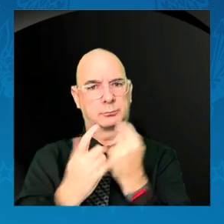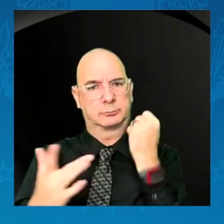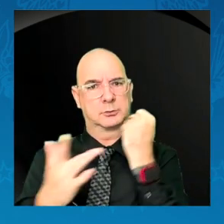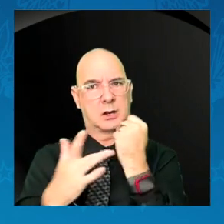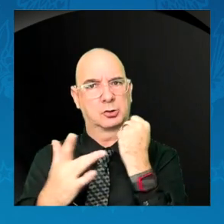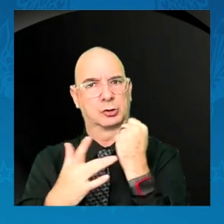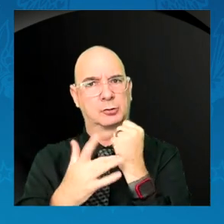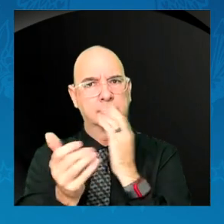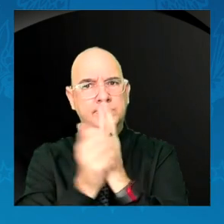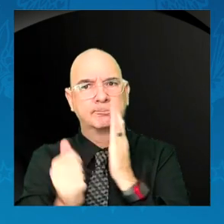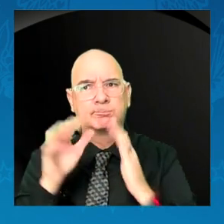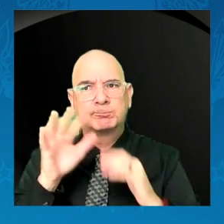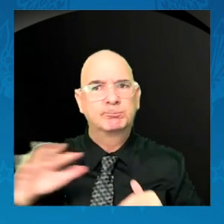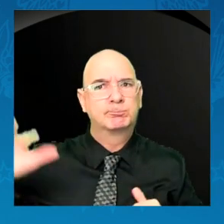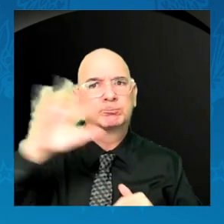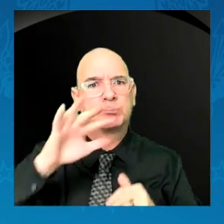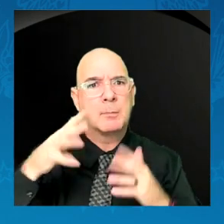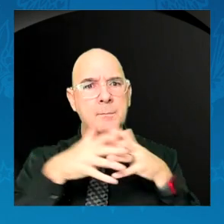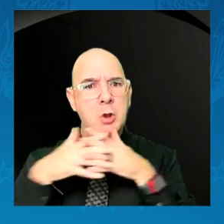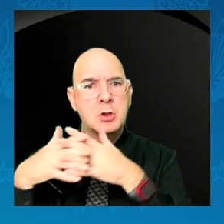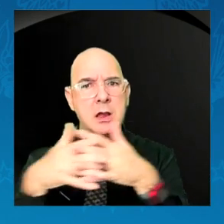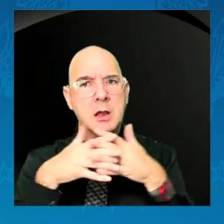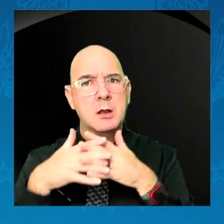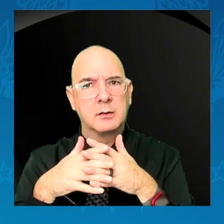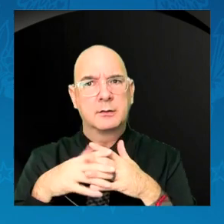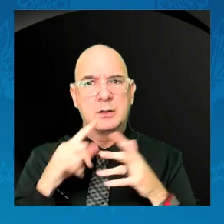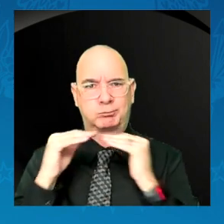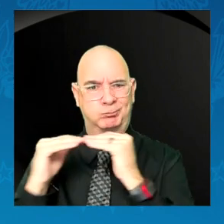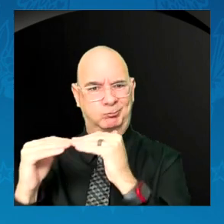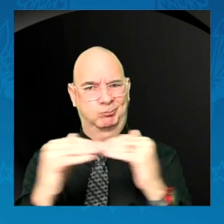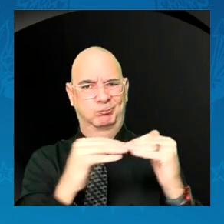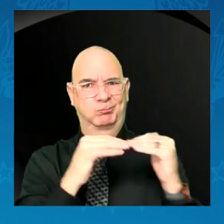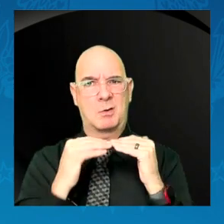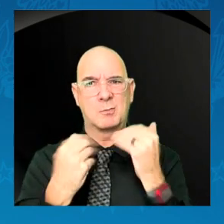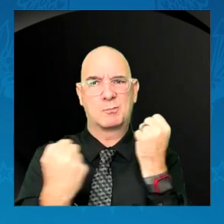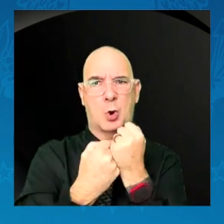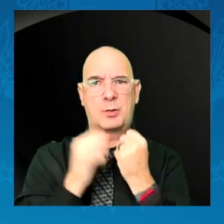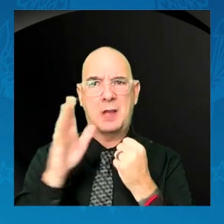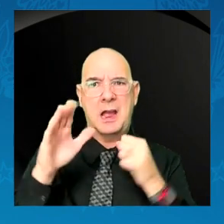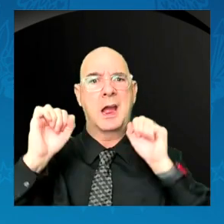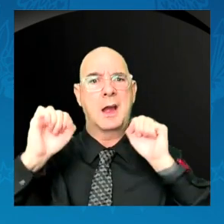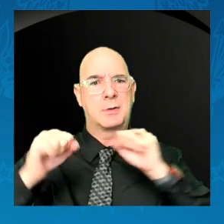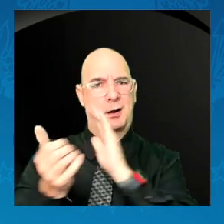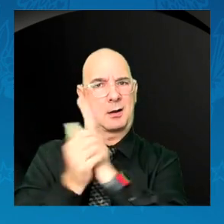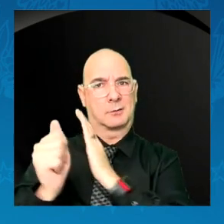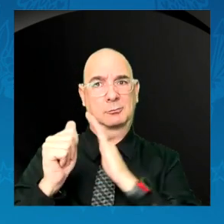we want to equitably support their ability to thrive and succeed in the next generation of space exploration.